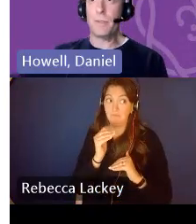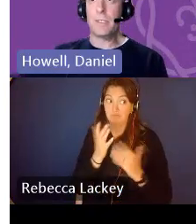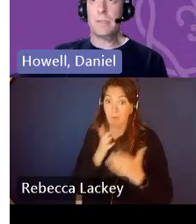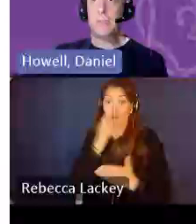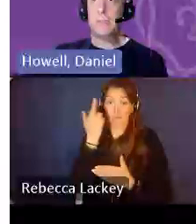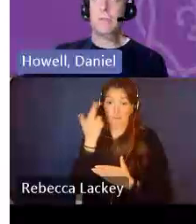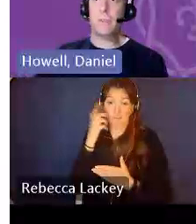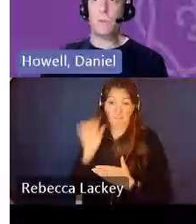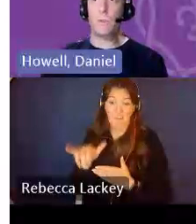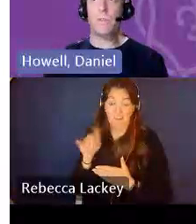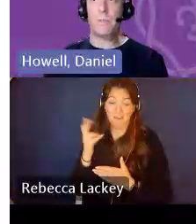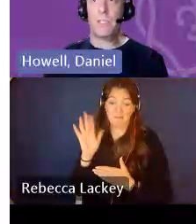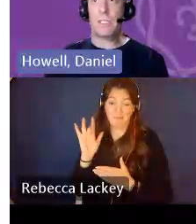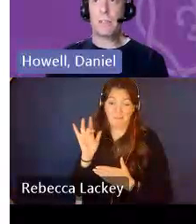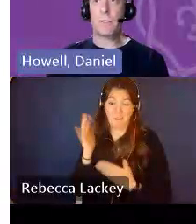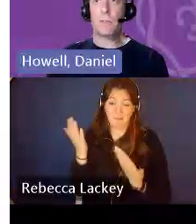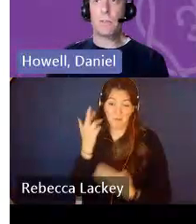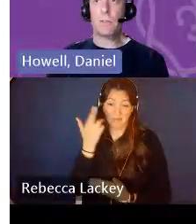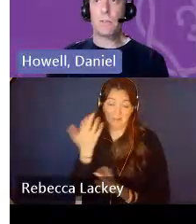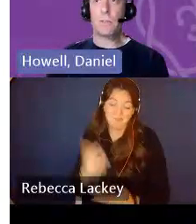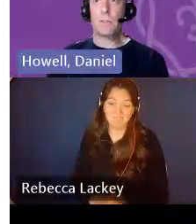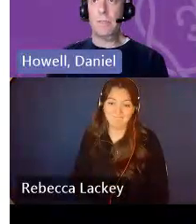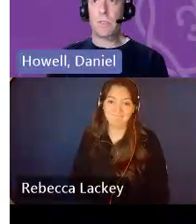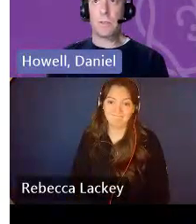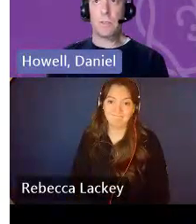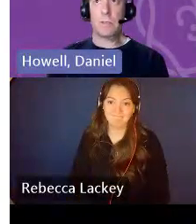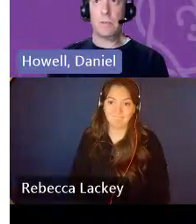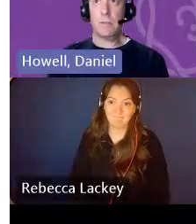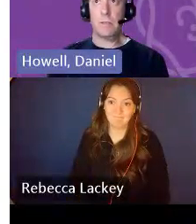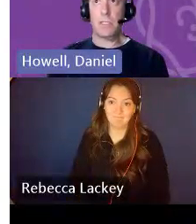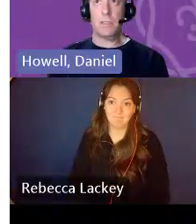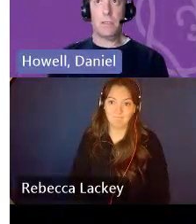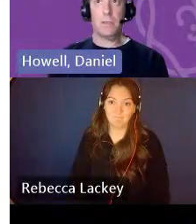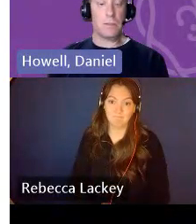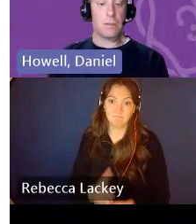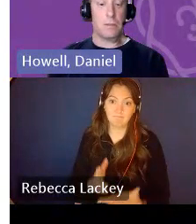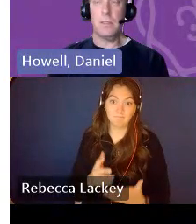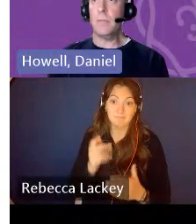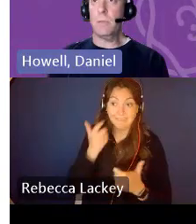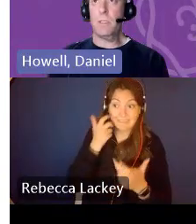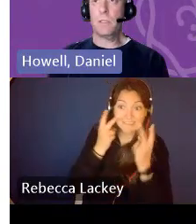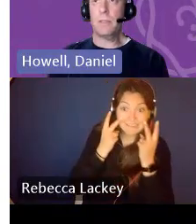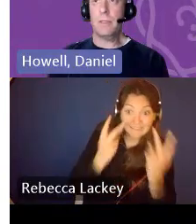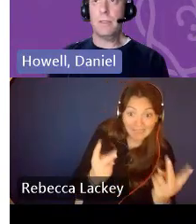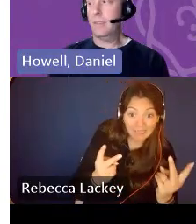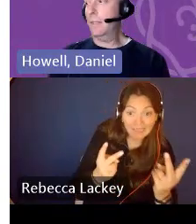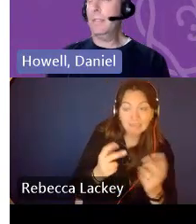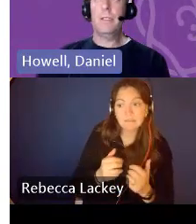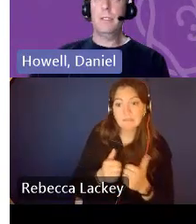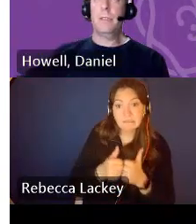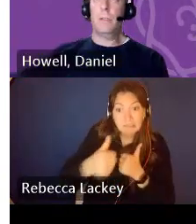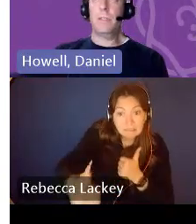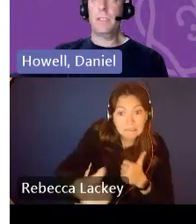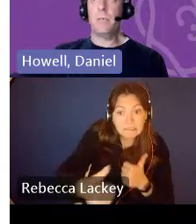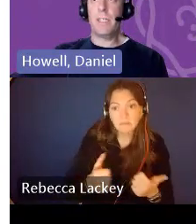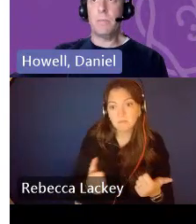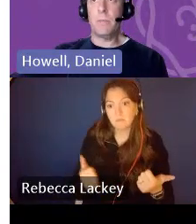for the for the 25 mph road there. Whether it's sight distance or maybe just all the deer in my